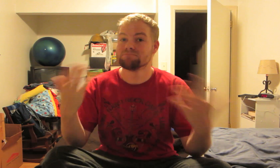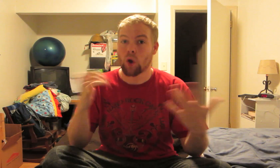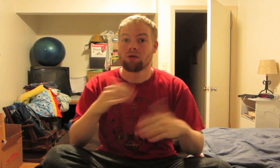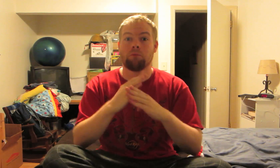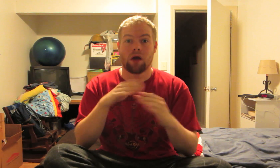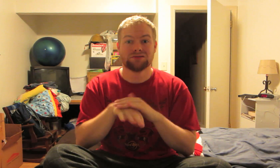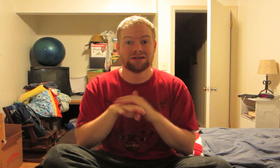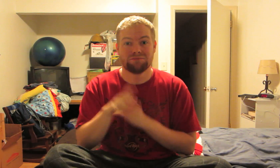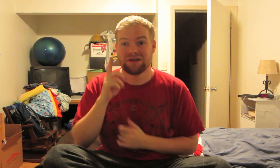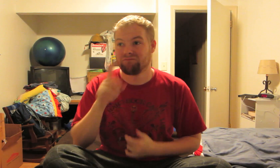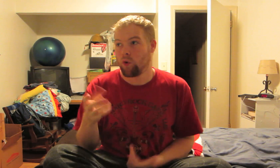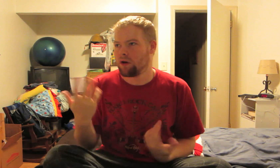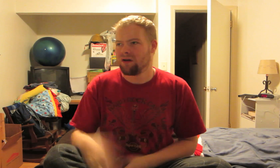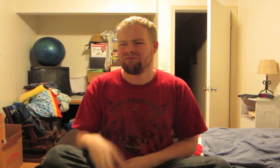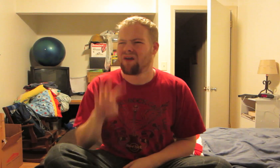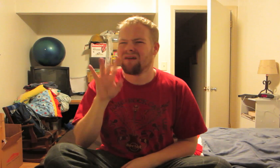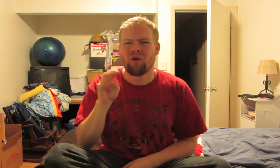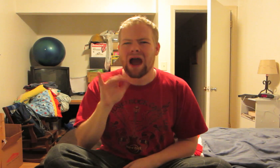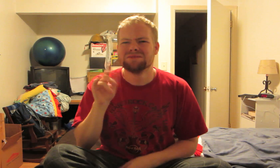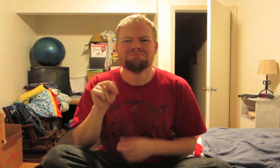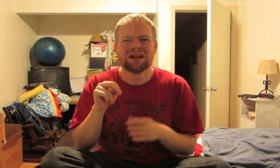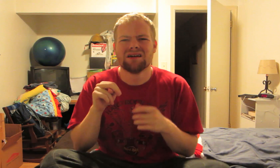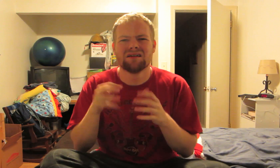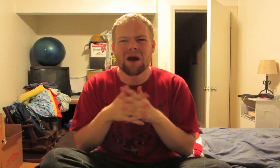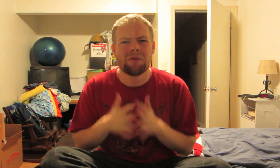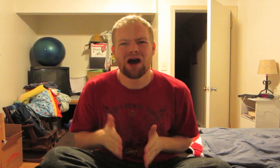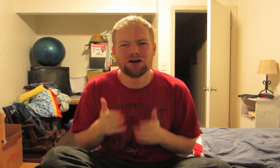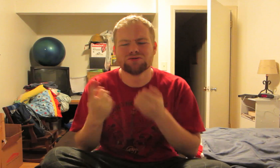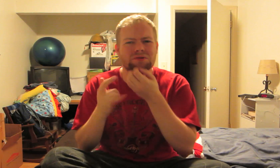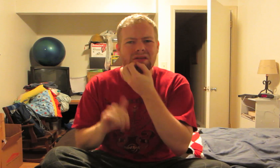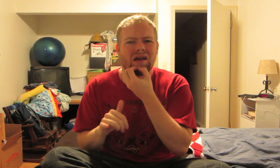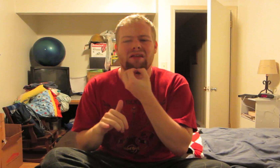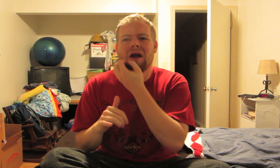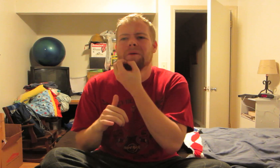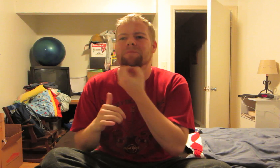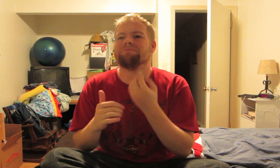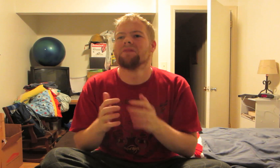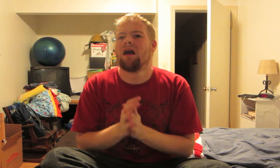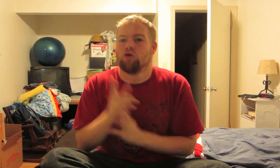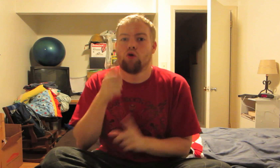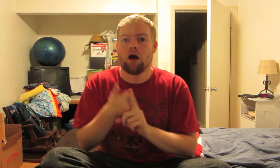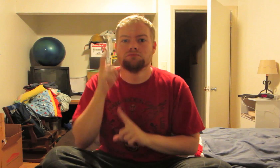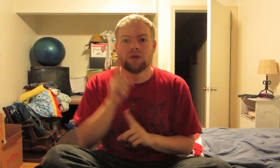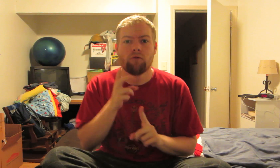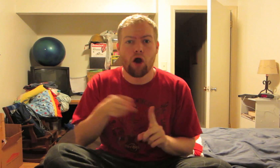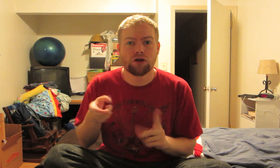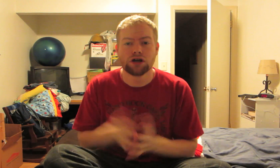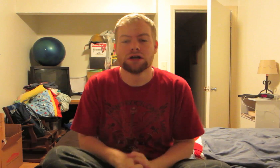So that blocks accessibility for 48 million Americans, or something like that, who are deaf and hard of hearing.